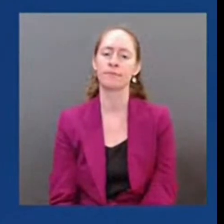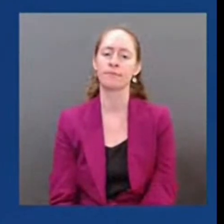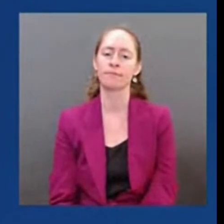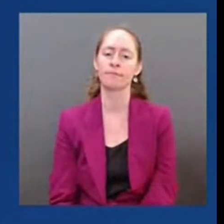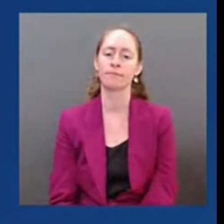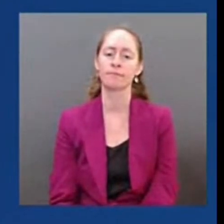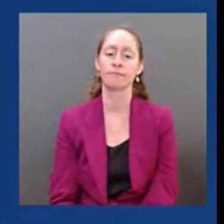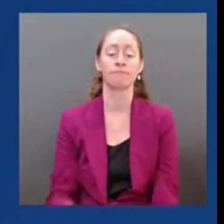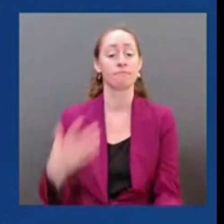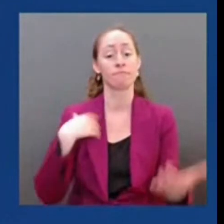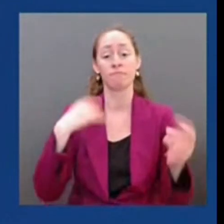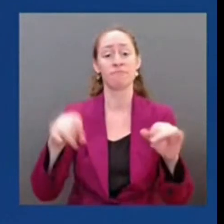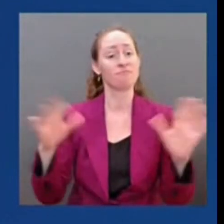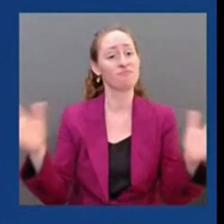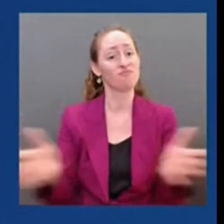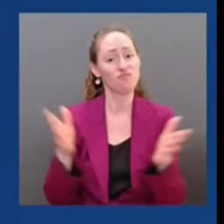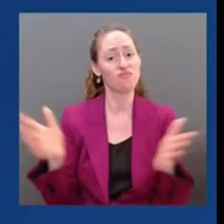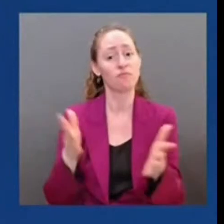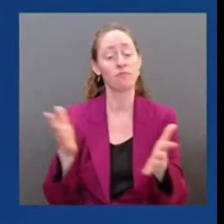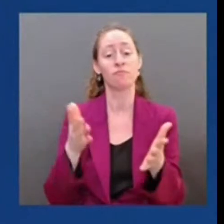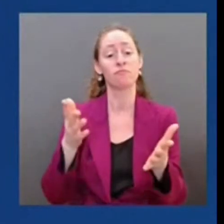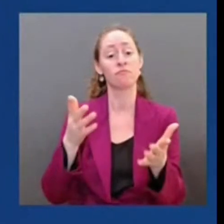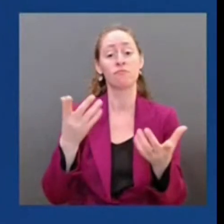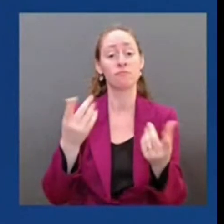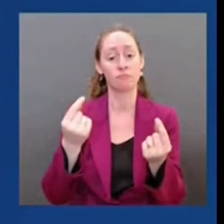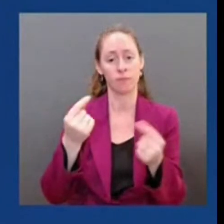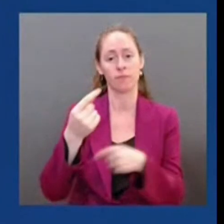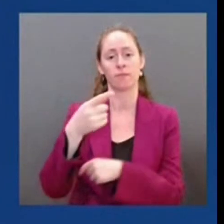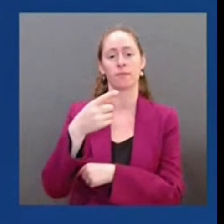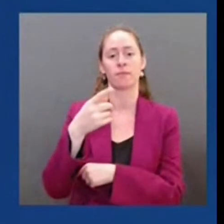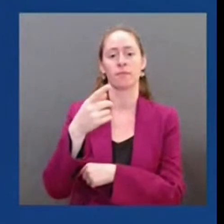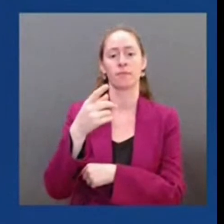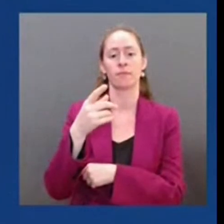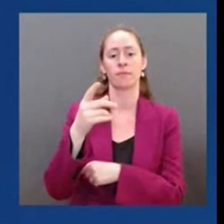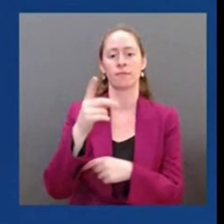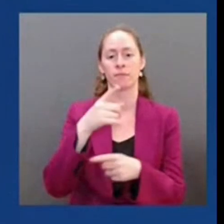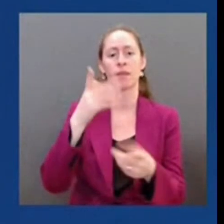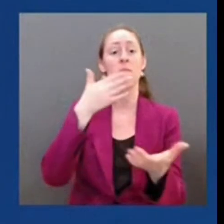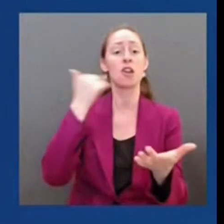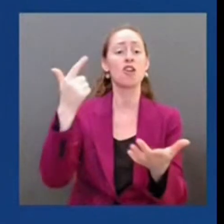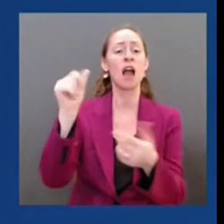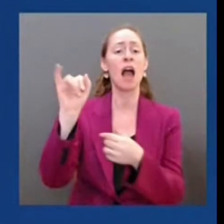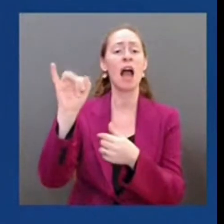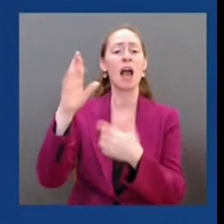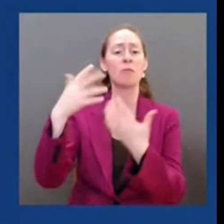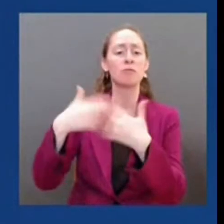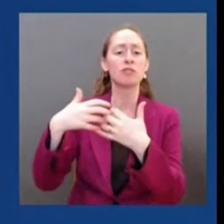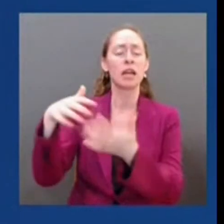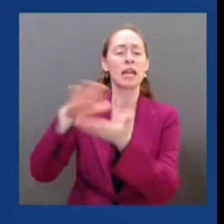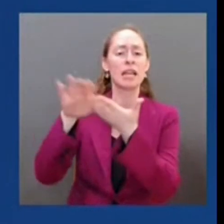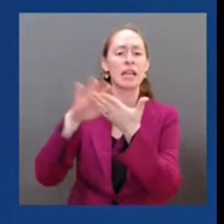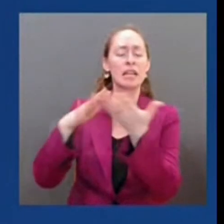AGAIN, WE CAN DO SIMPLE THINGS LIKE IMPROVING VENTILATION IN